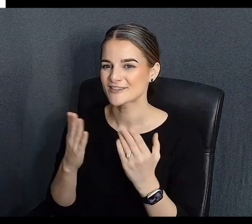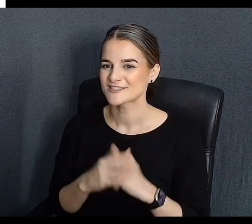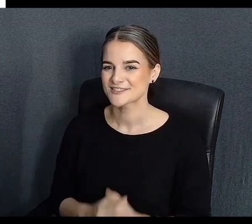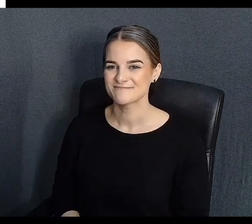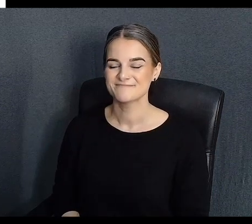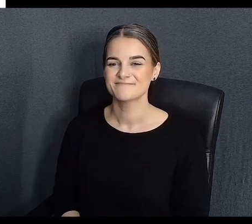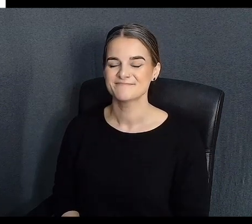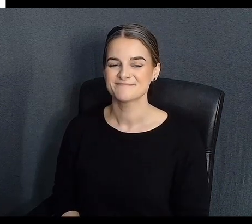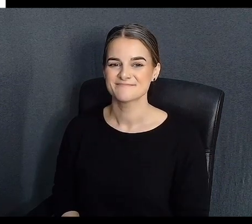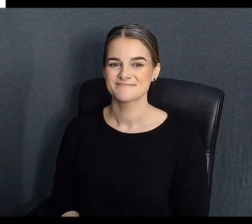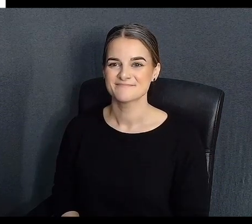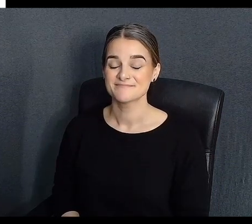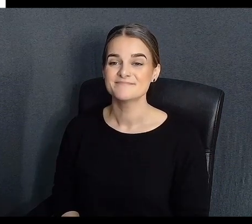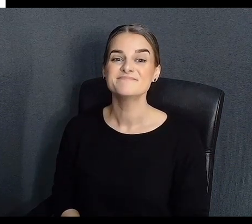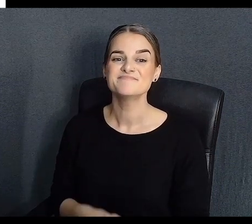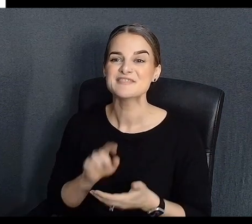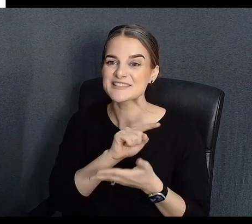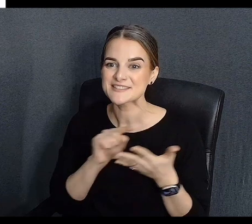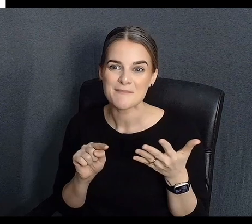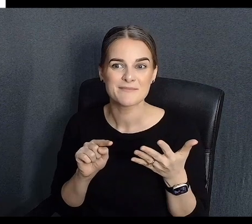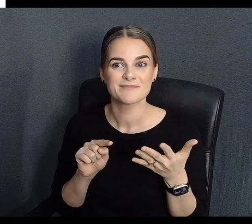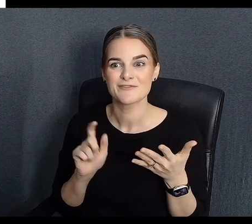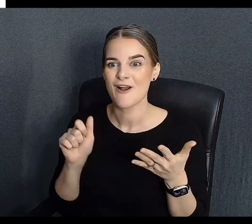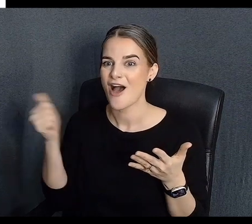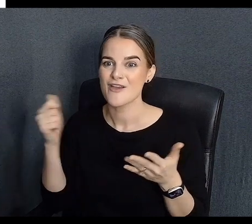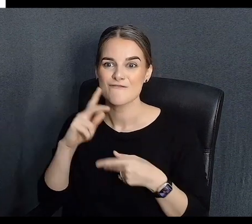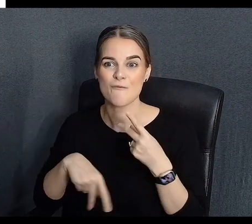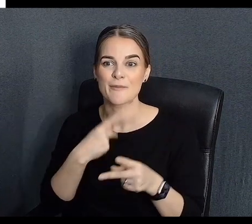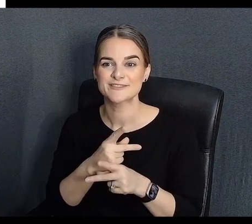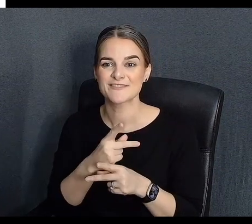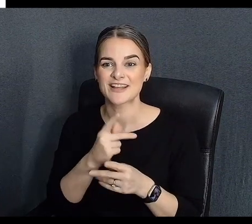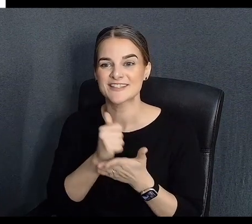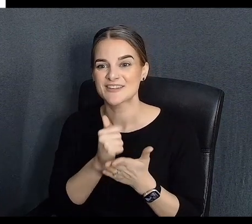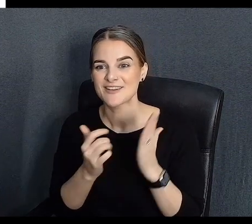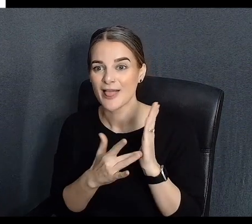folks get other forms of assistive technology, for example, like, our free special phone program, where